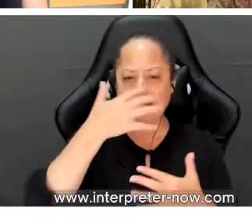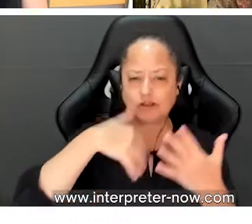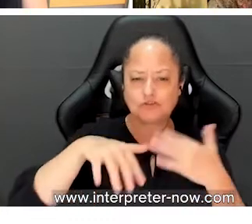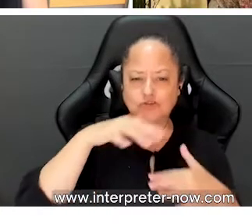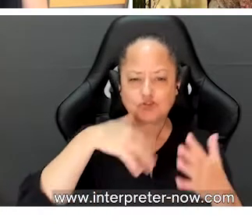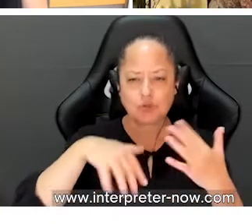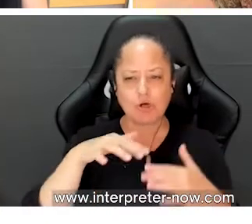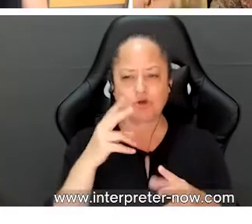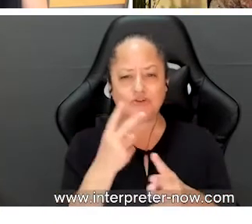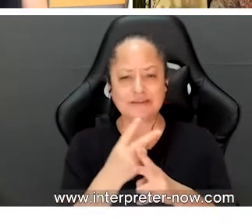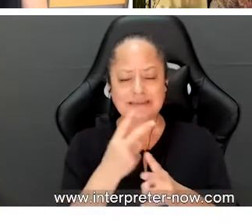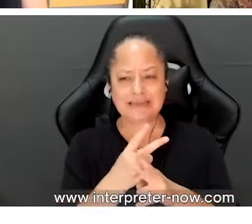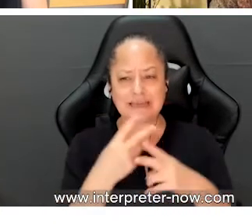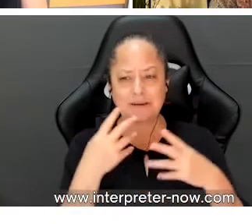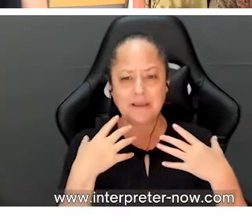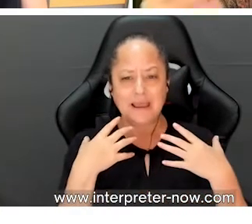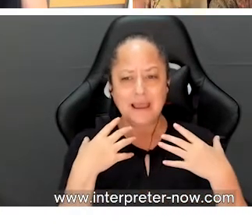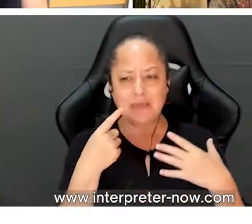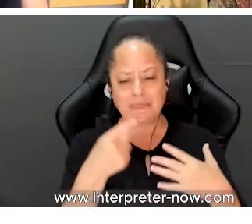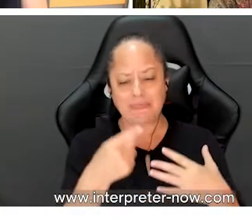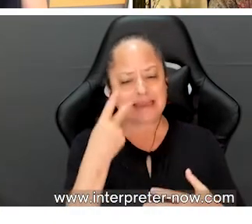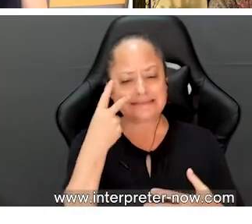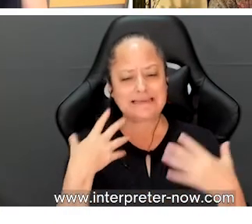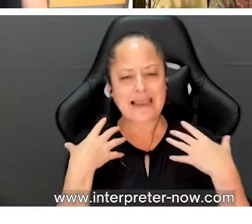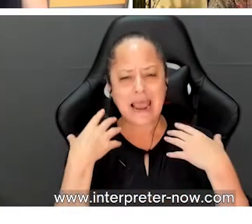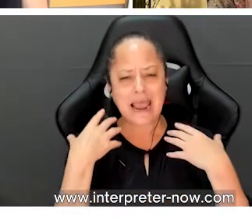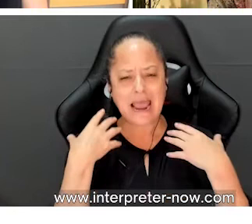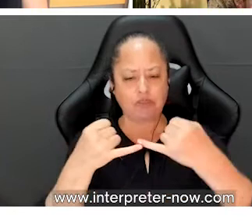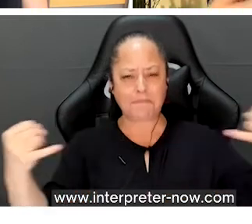as healthy boundaries between them and their co-workers in their social time.